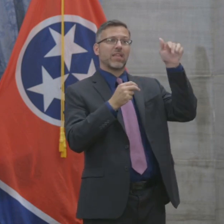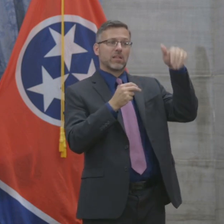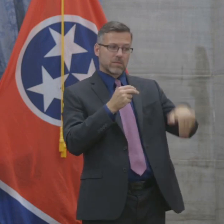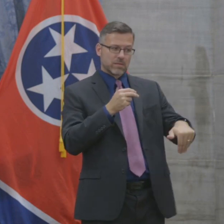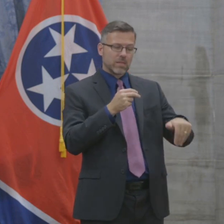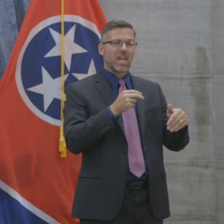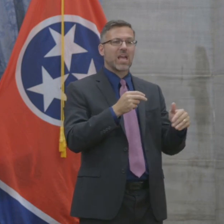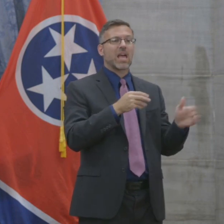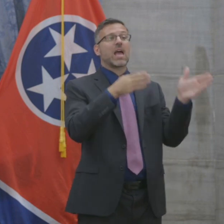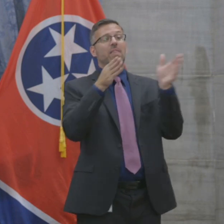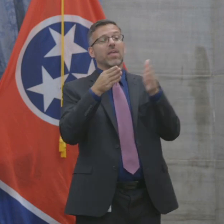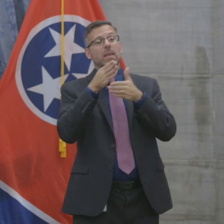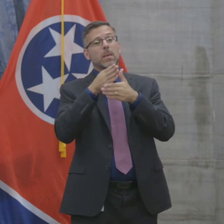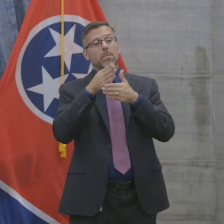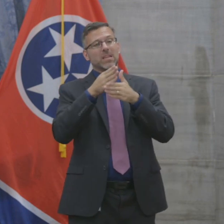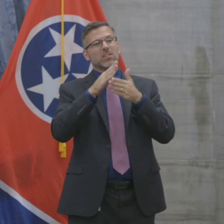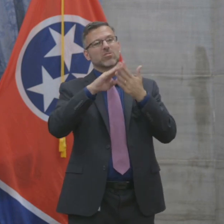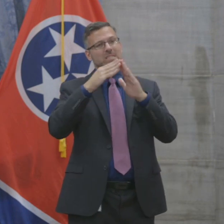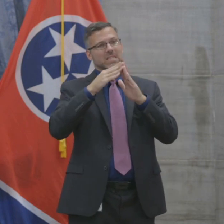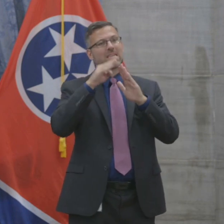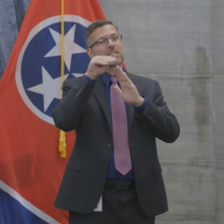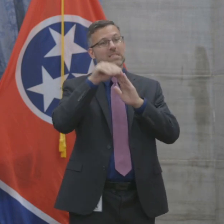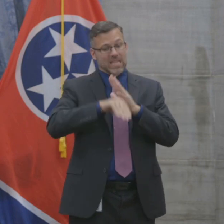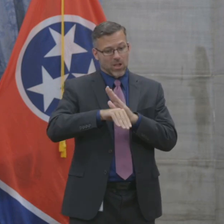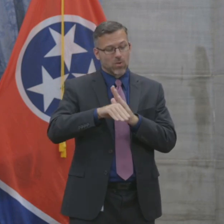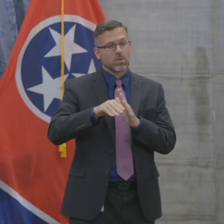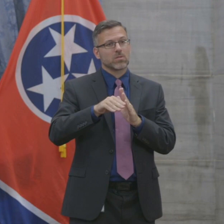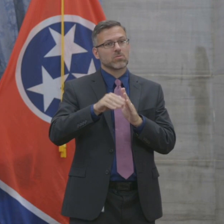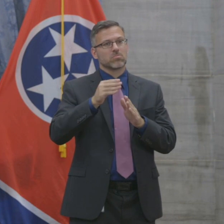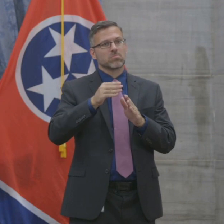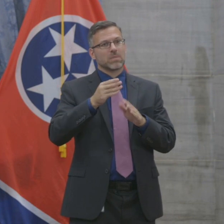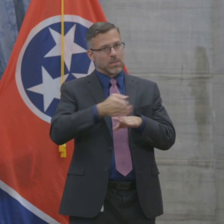washing their hands, staying at home when they're sick, and it's